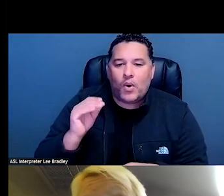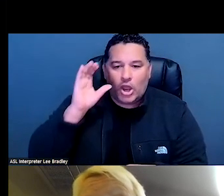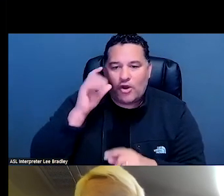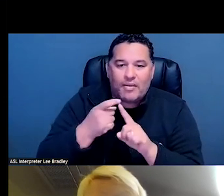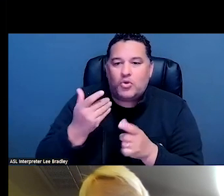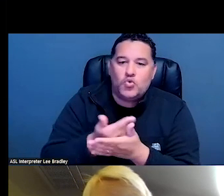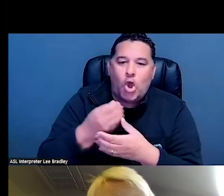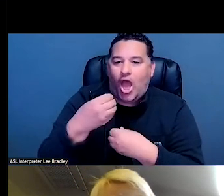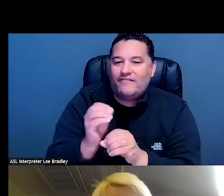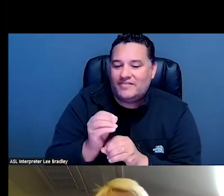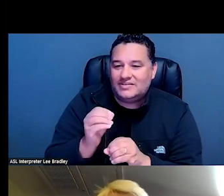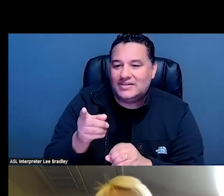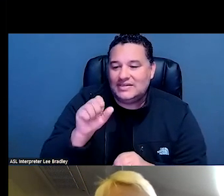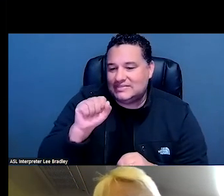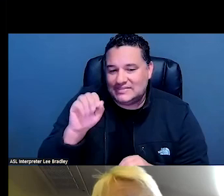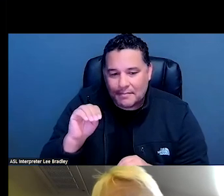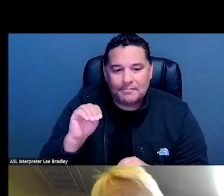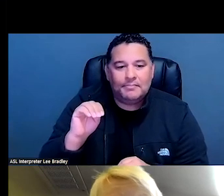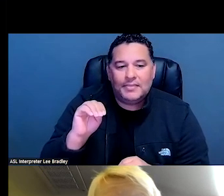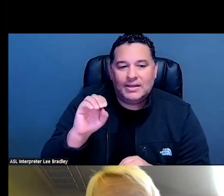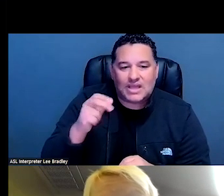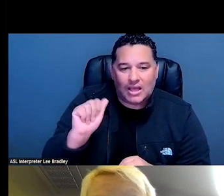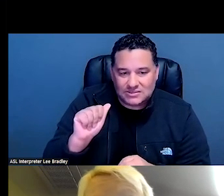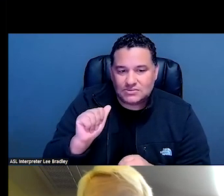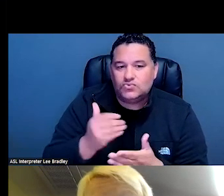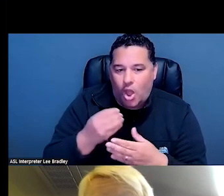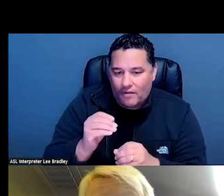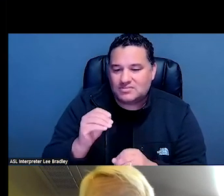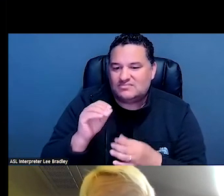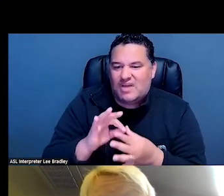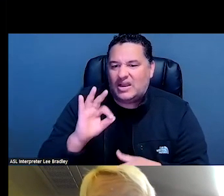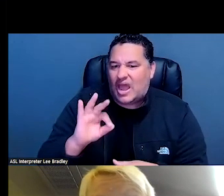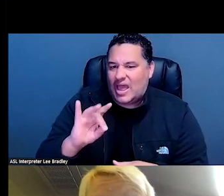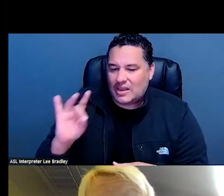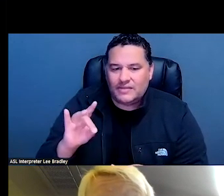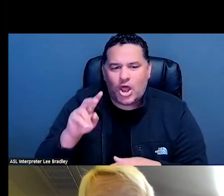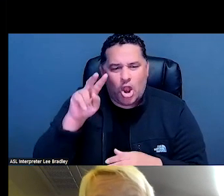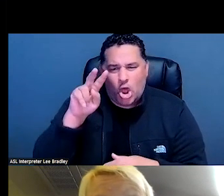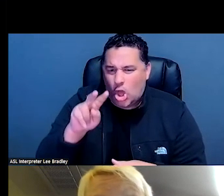988 FROM POISON CONTROL. TERRIFIC . HEAR FROM NEW OFFICE, SAMH